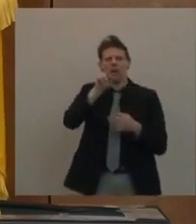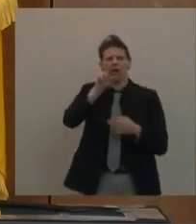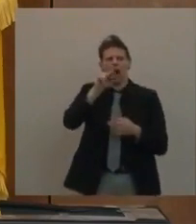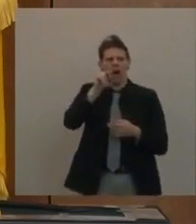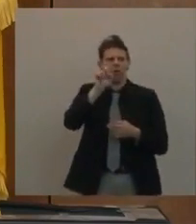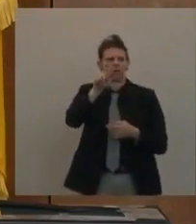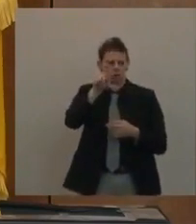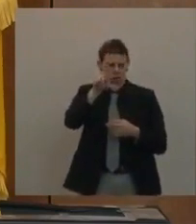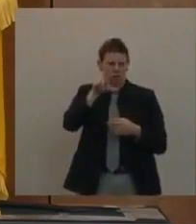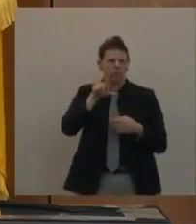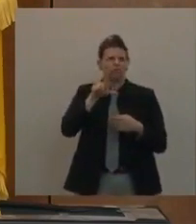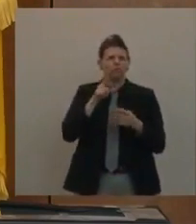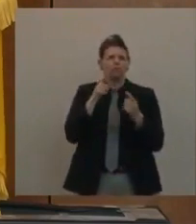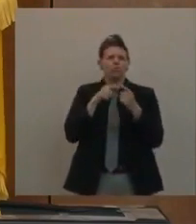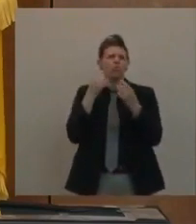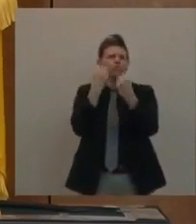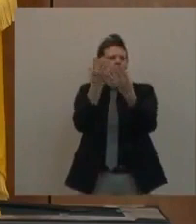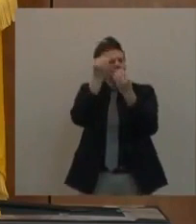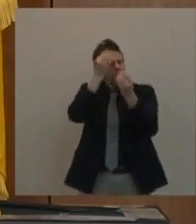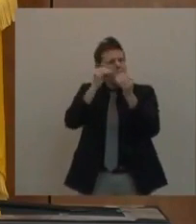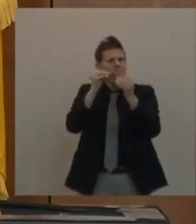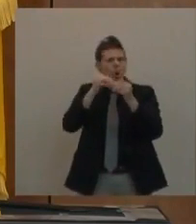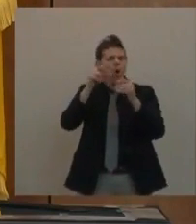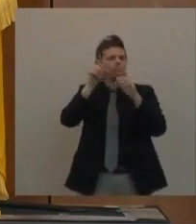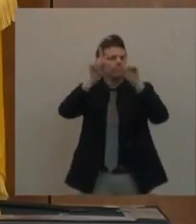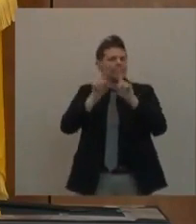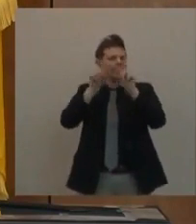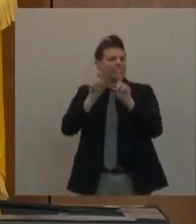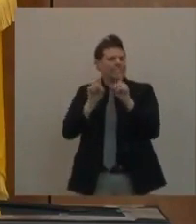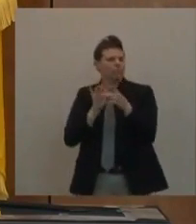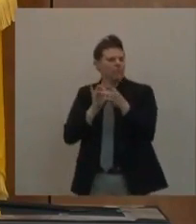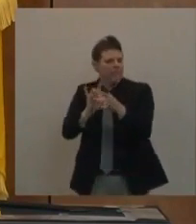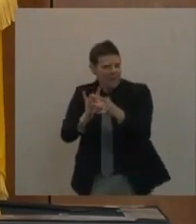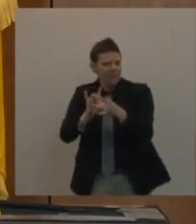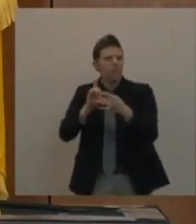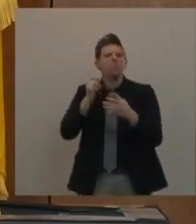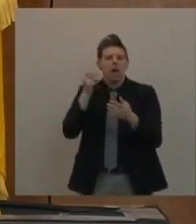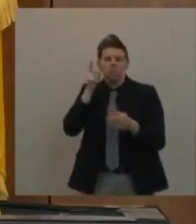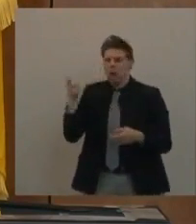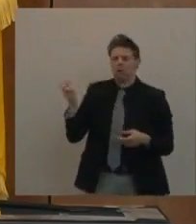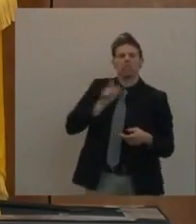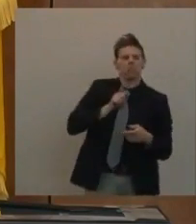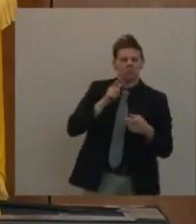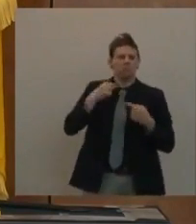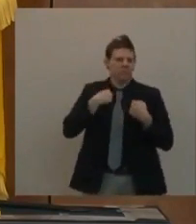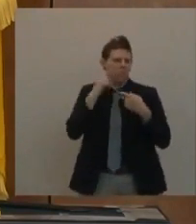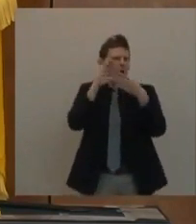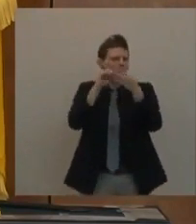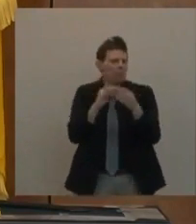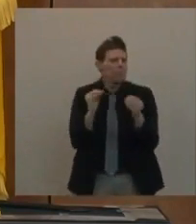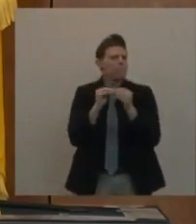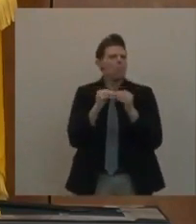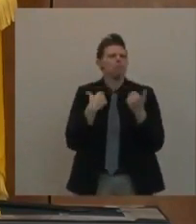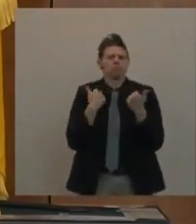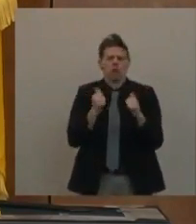I’M GOING TO ASK SECRETARY KATHY KUNKEL TO DO A TESTING UPDATE NEXT. IT WILL COME BACK TO ME.